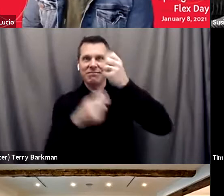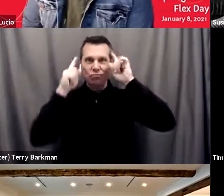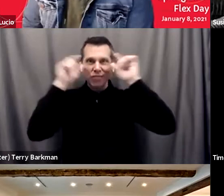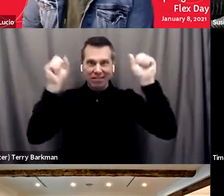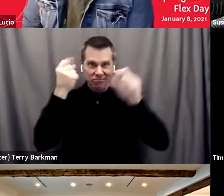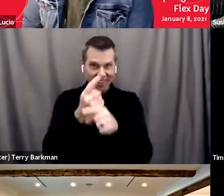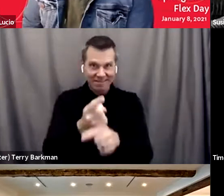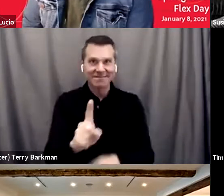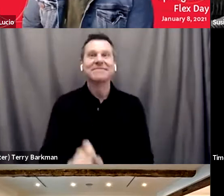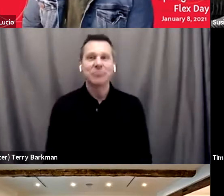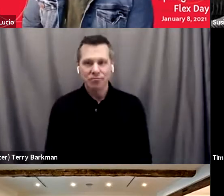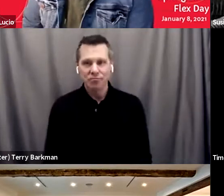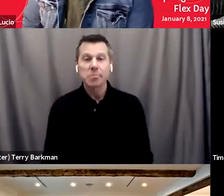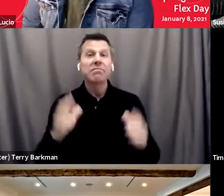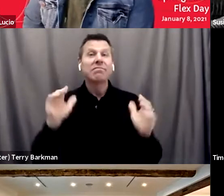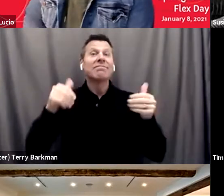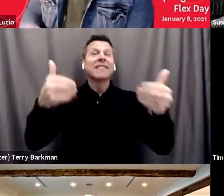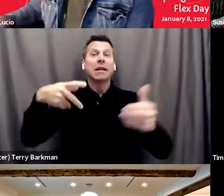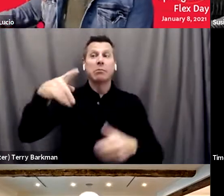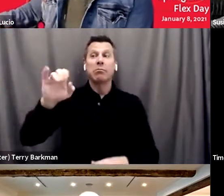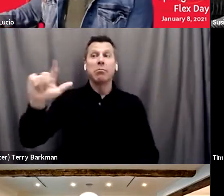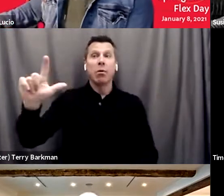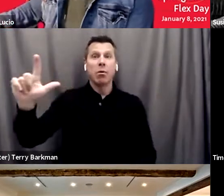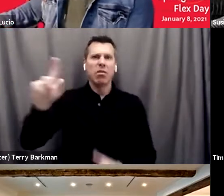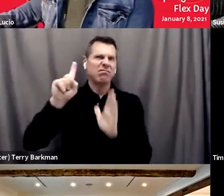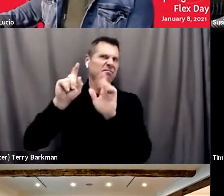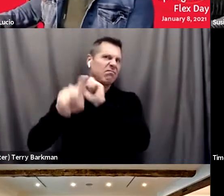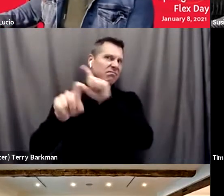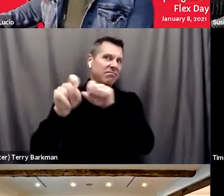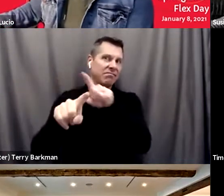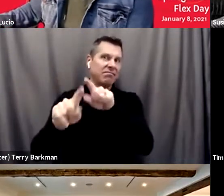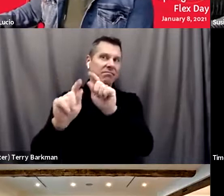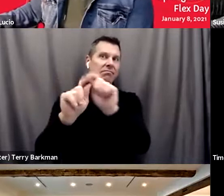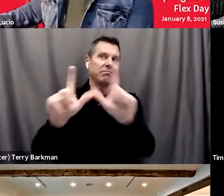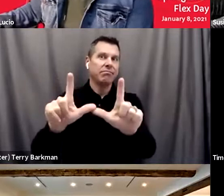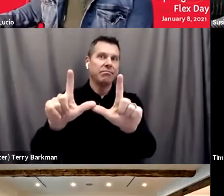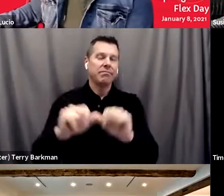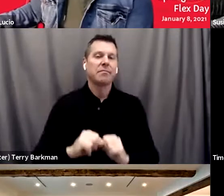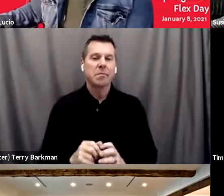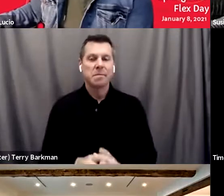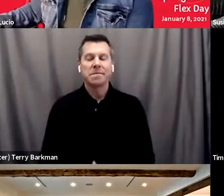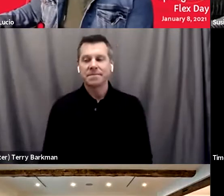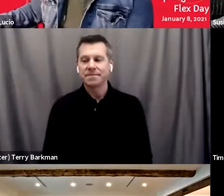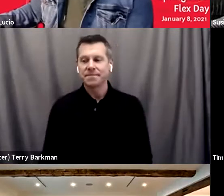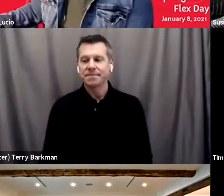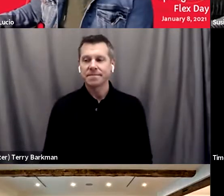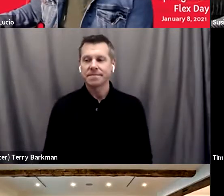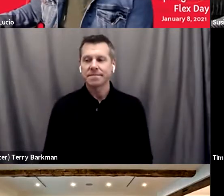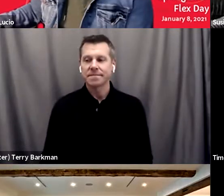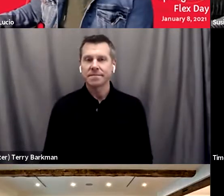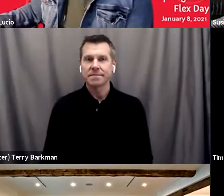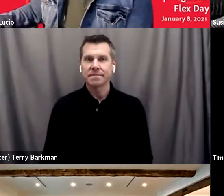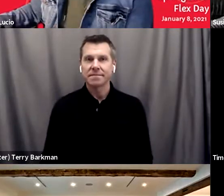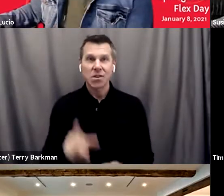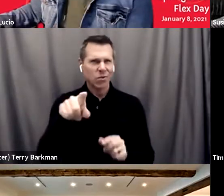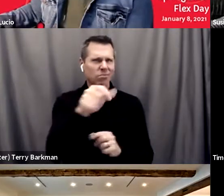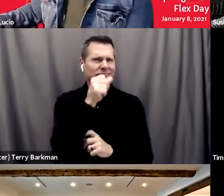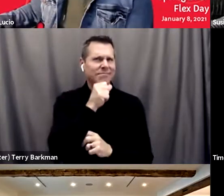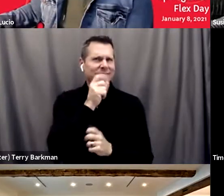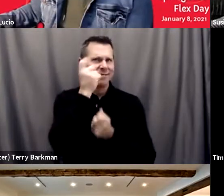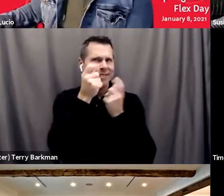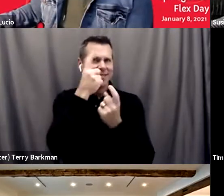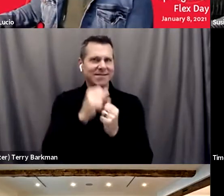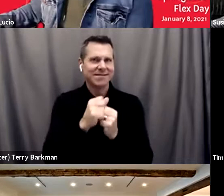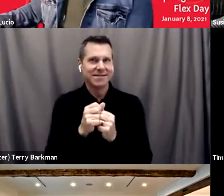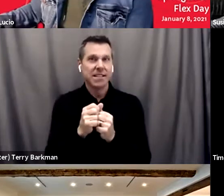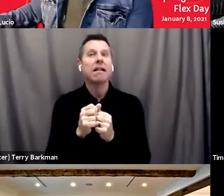Okay, so our next poll we want to know is your understanding of guided pathways and equity.